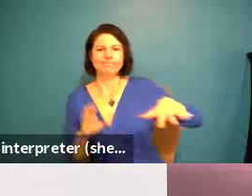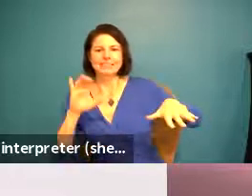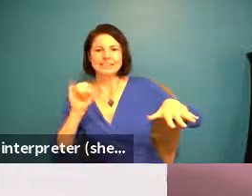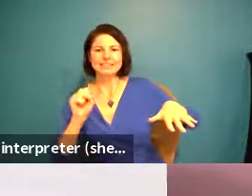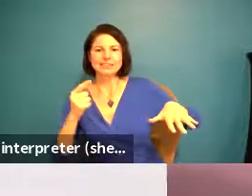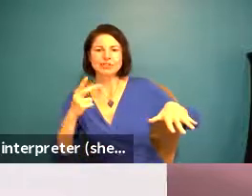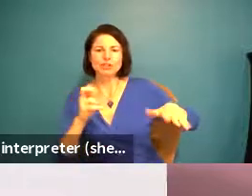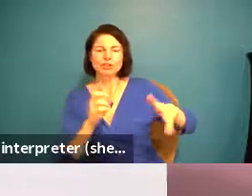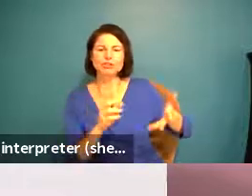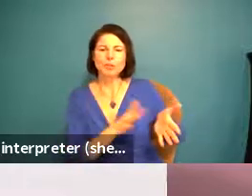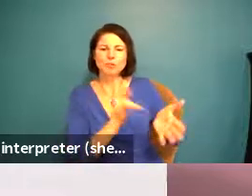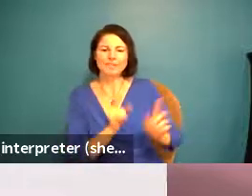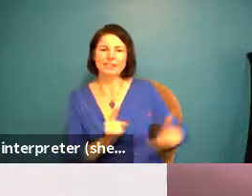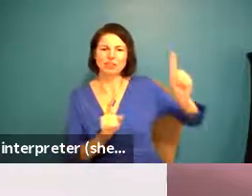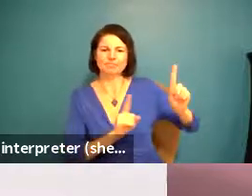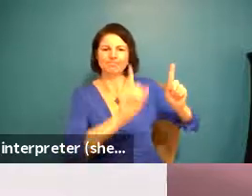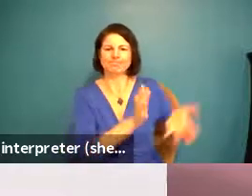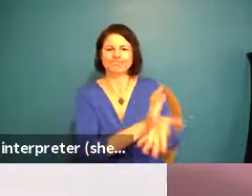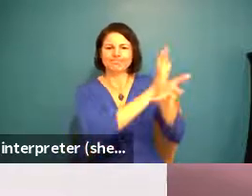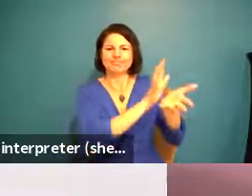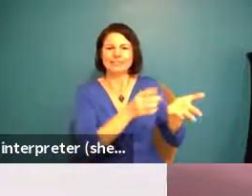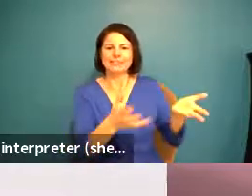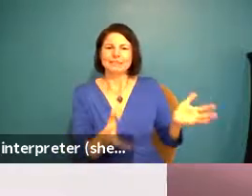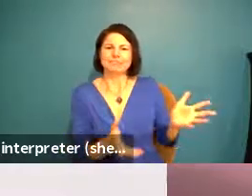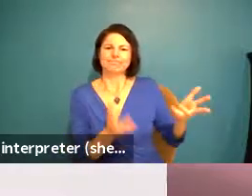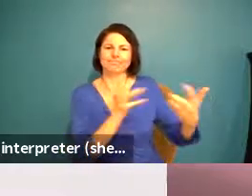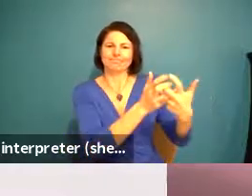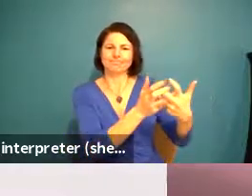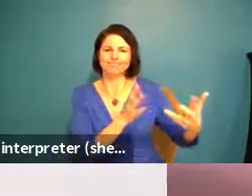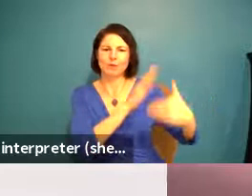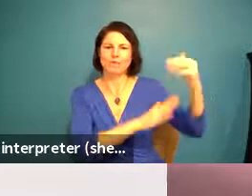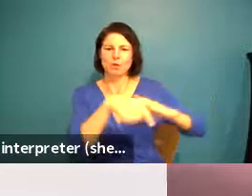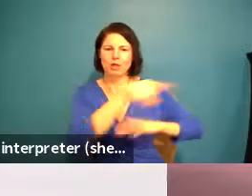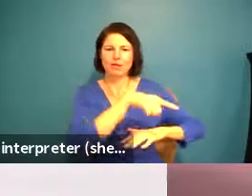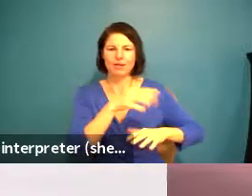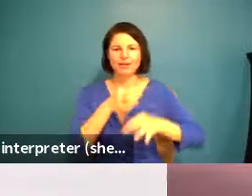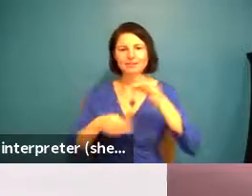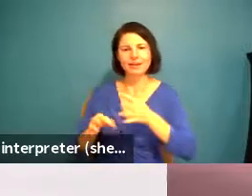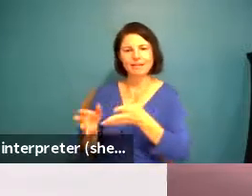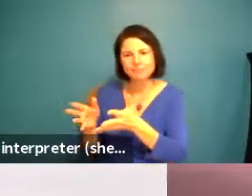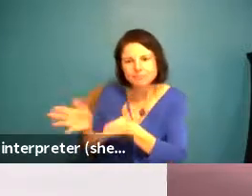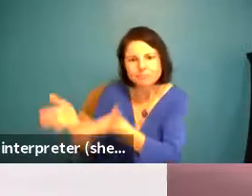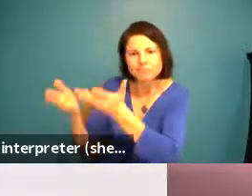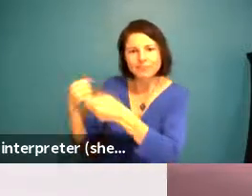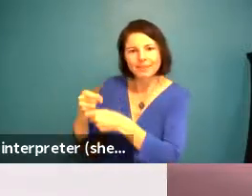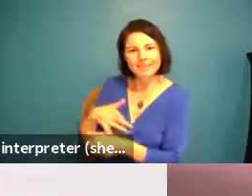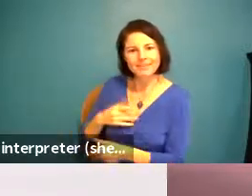privileged gender people comfortable rather than making the trans person more comfortable. And all that being isolated and